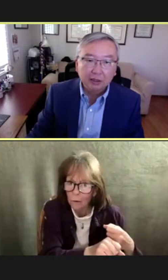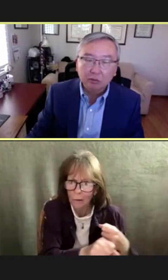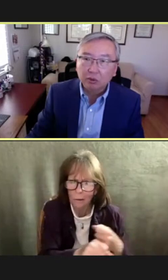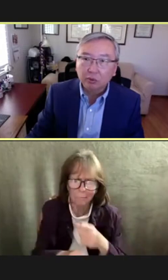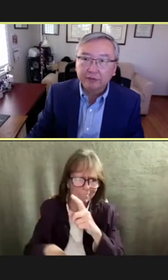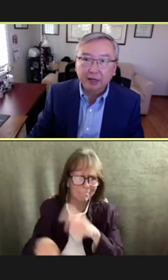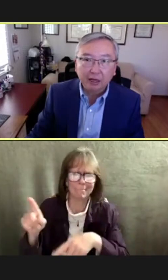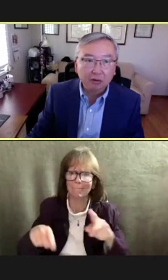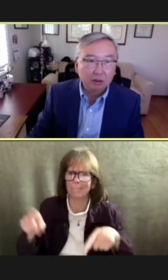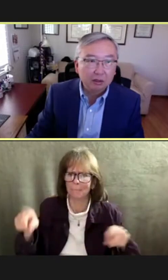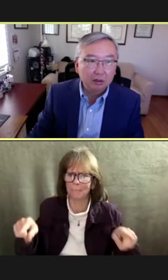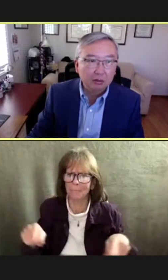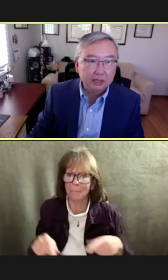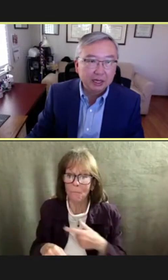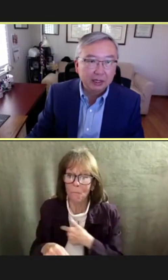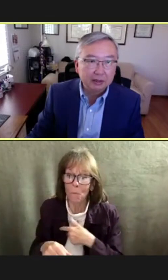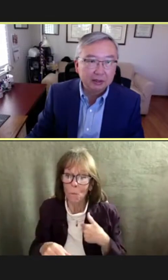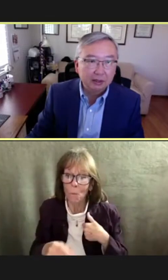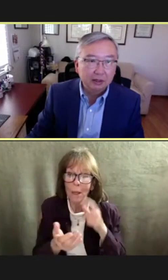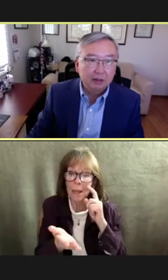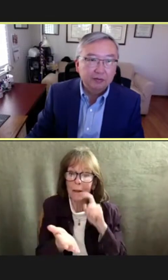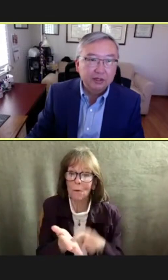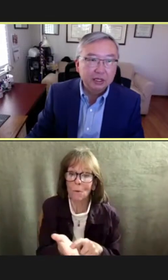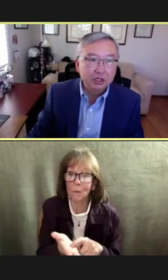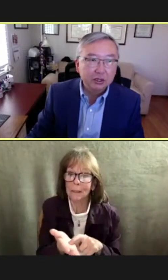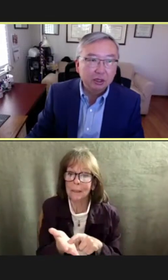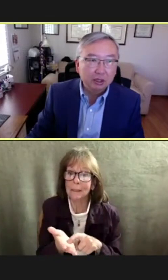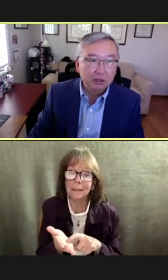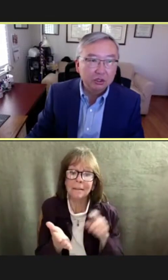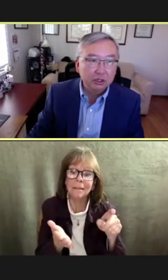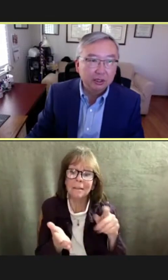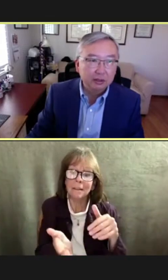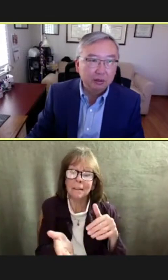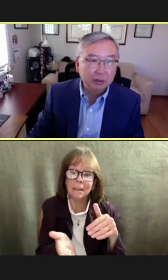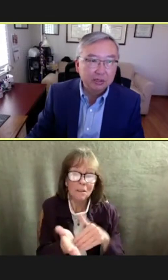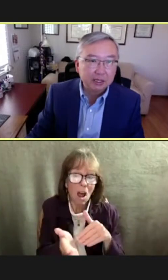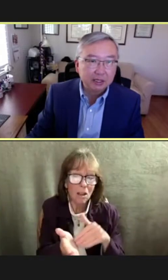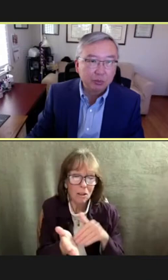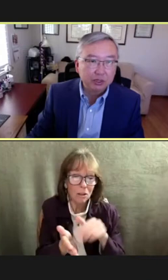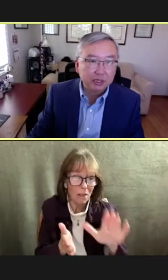And what we found was that about 60% of them